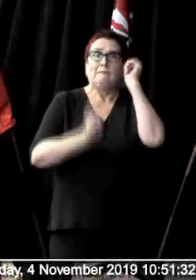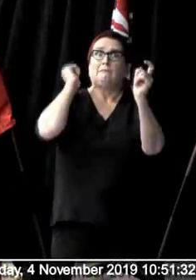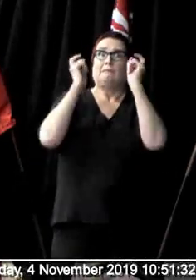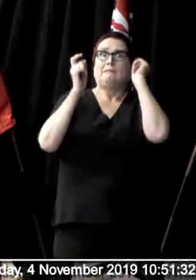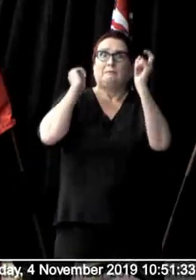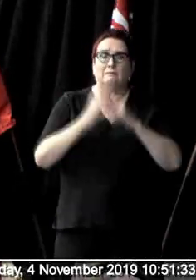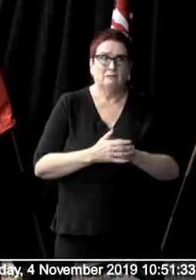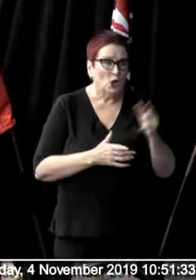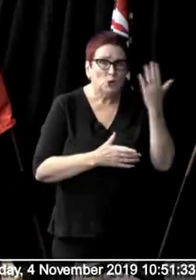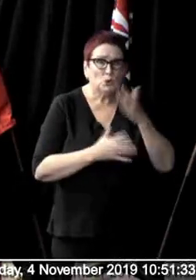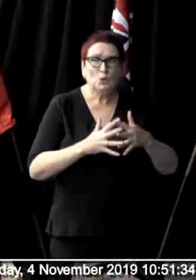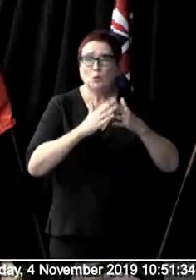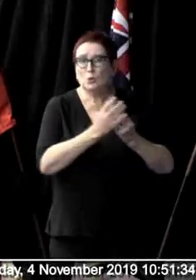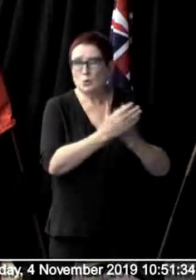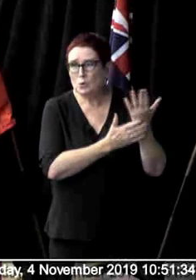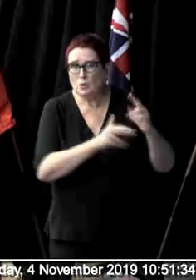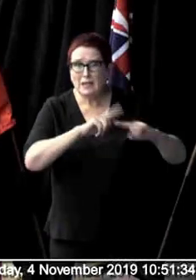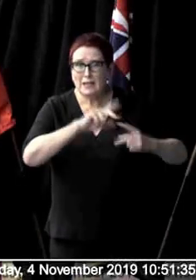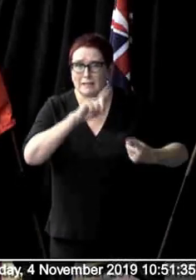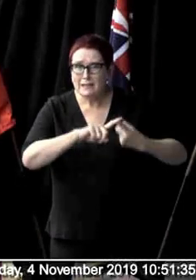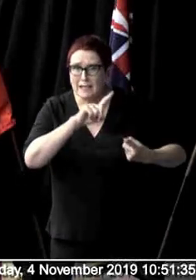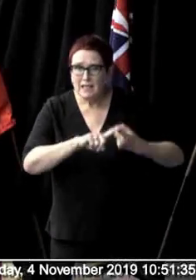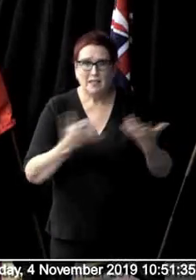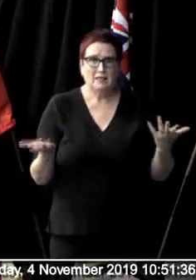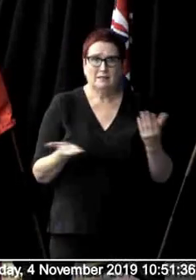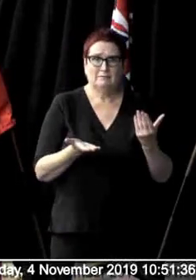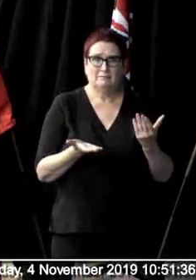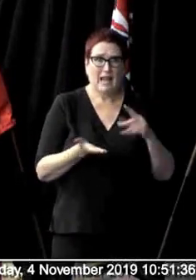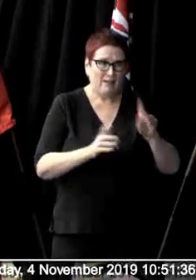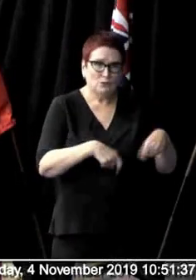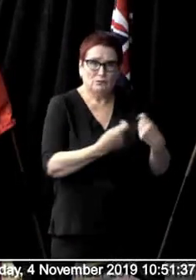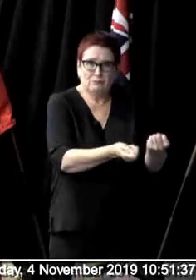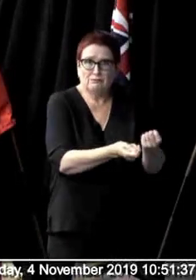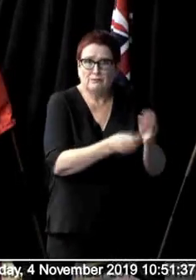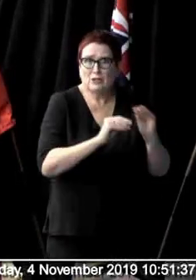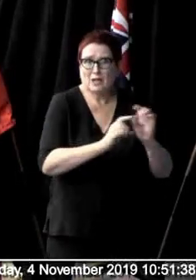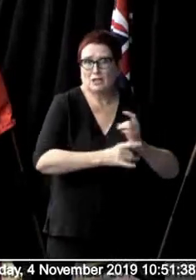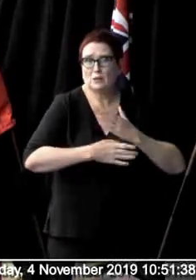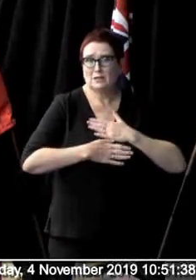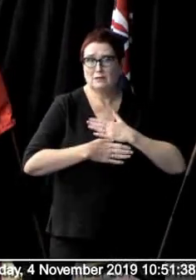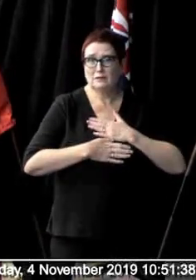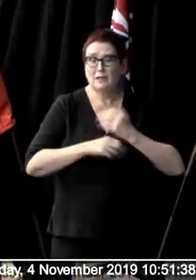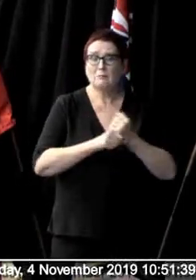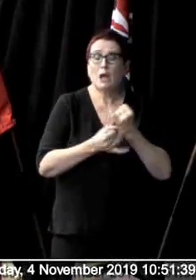fees and have to fund the education system ourselves. This further increases our stress.